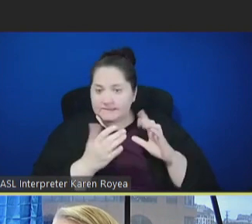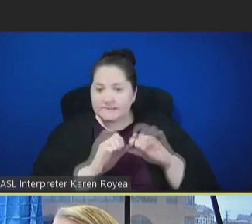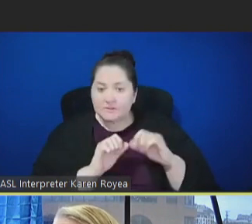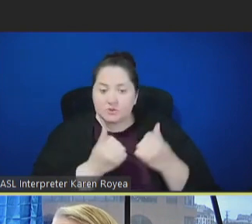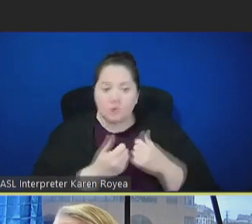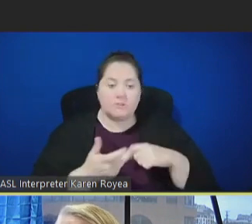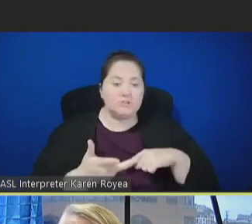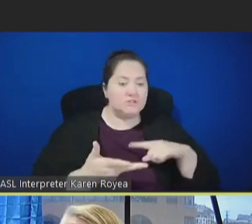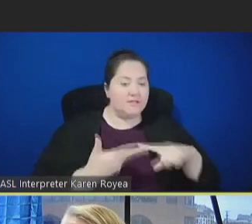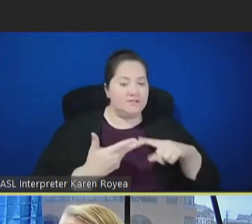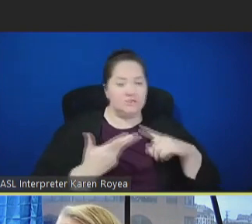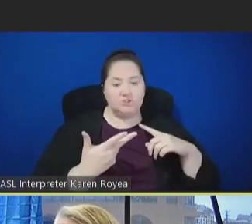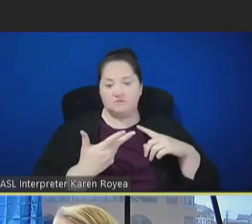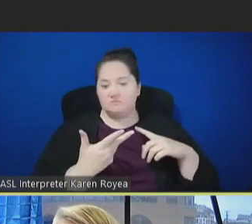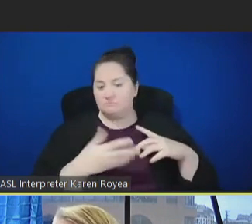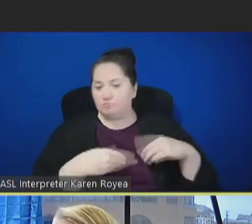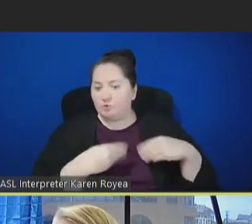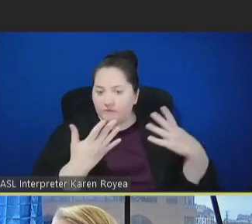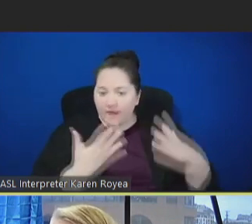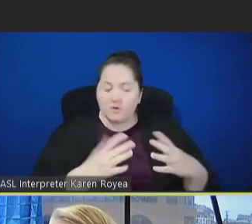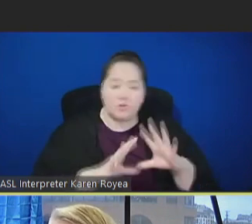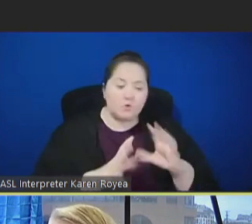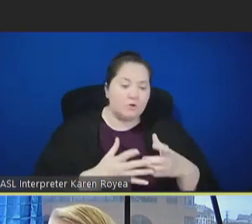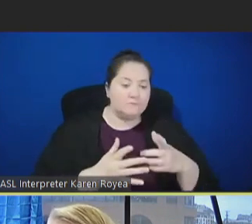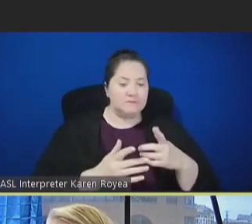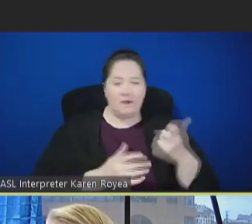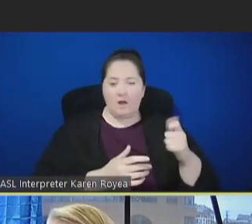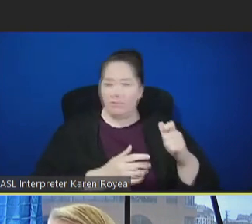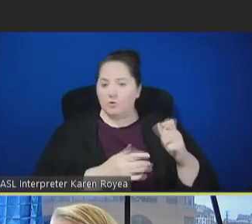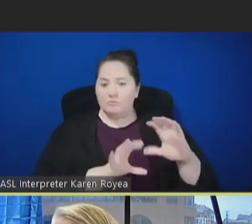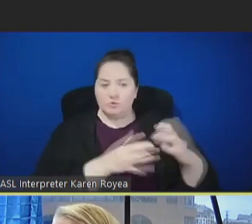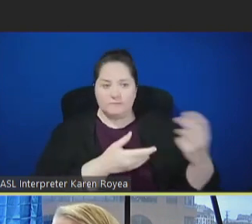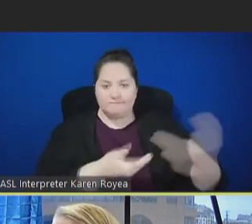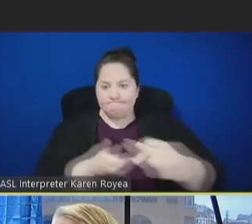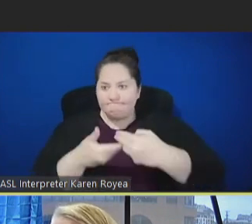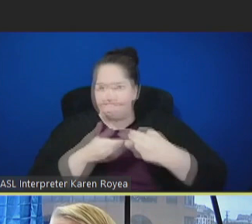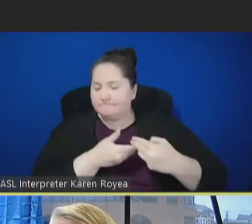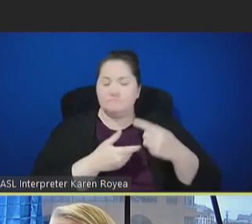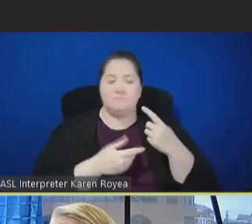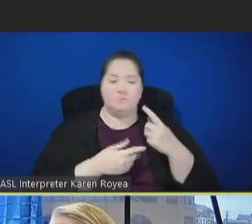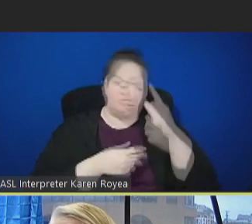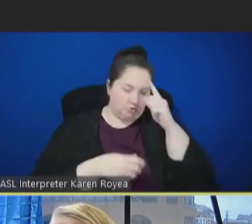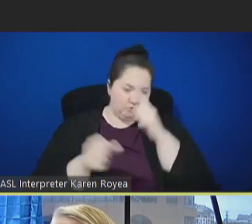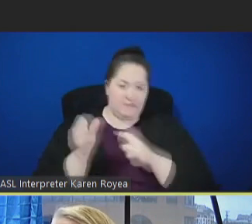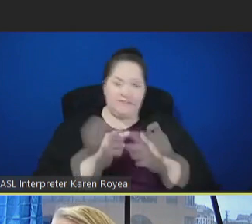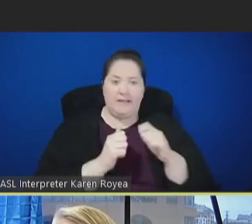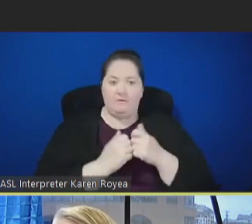immunization partners to develop strategies to support successful vaccination of adults.